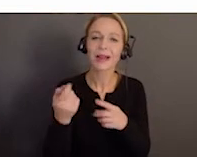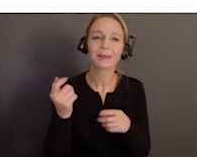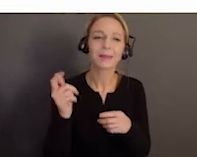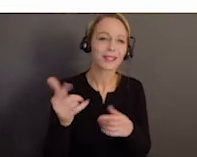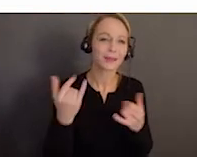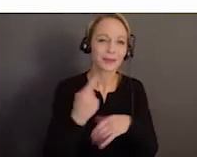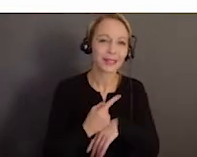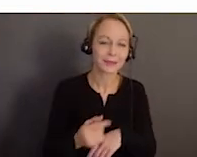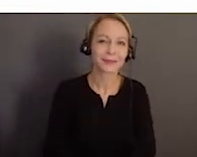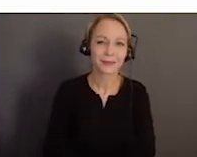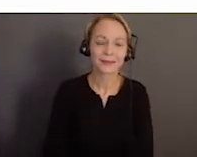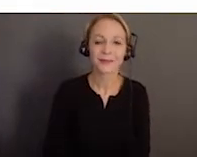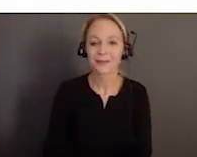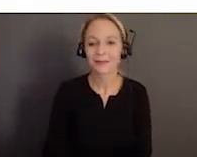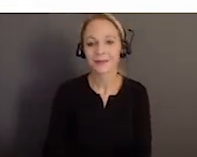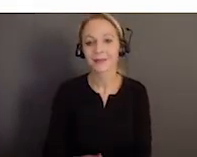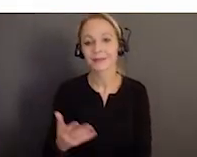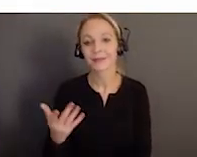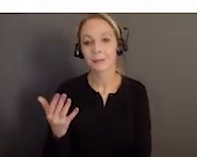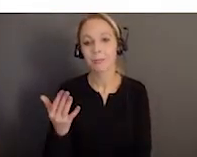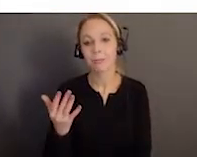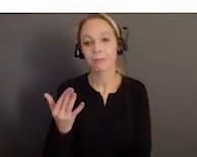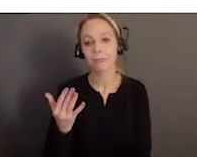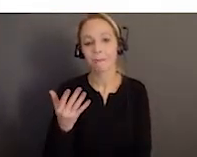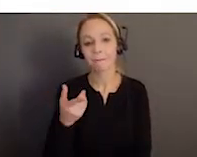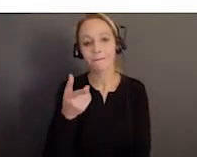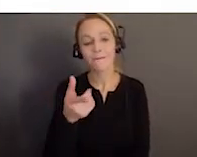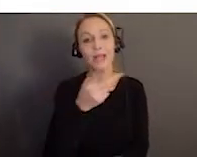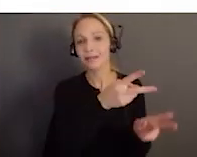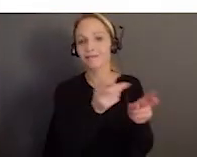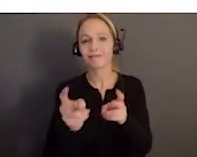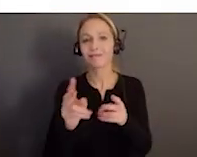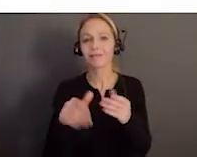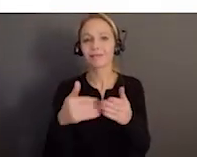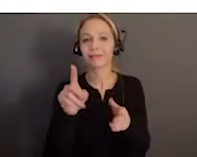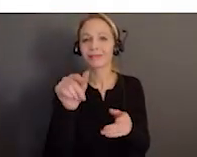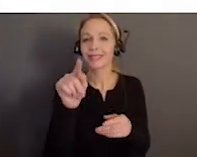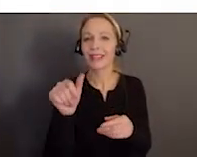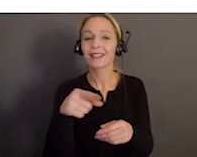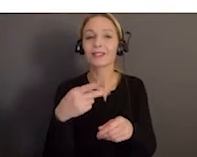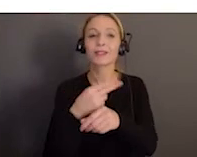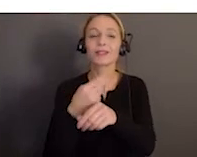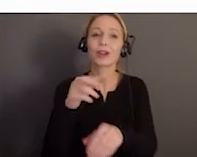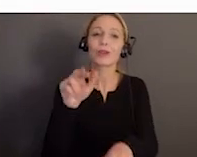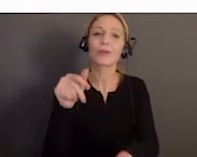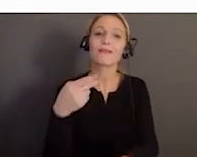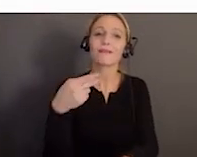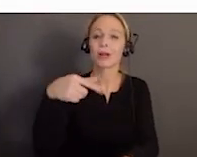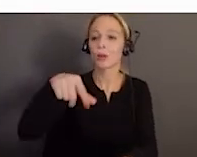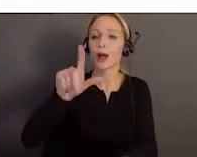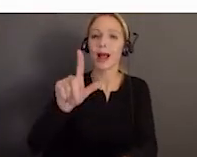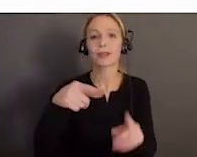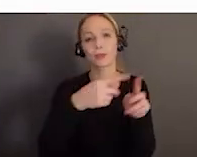WHERE IT'S GRABBING THE DATA, USING GRAPH XL TO PULL